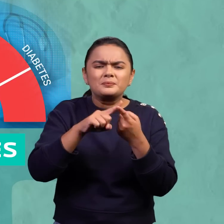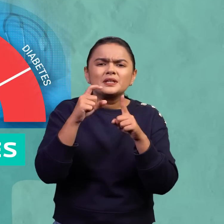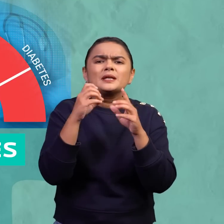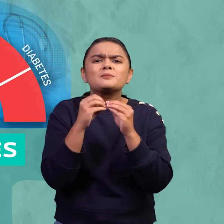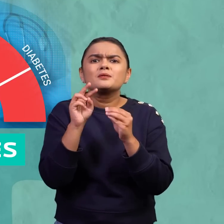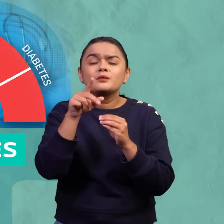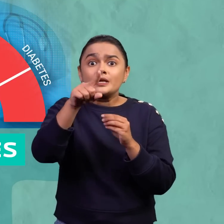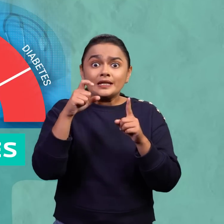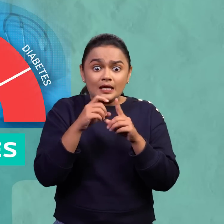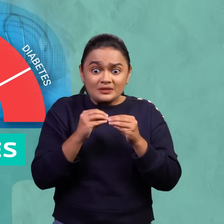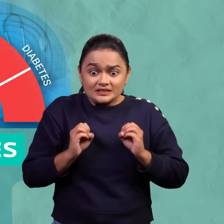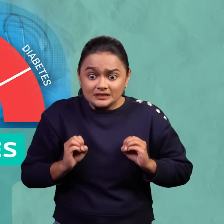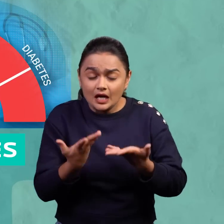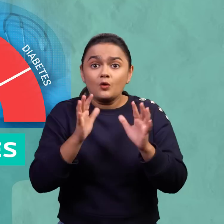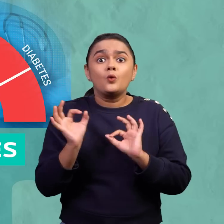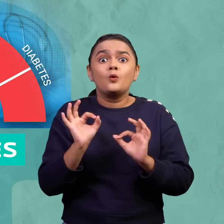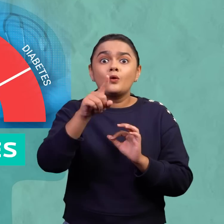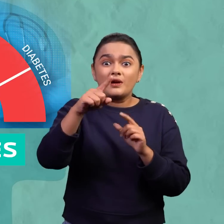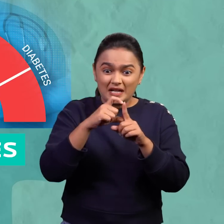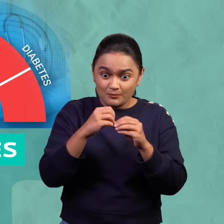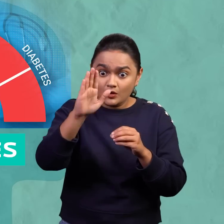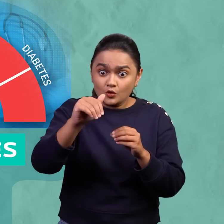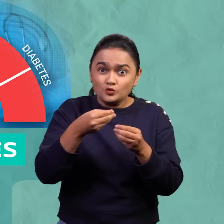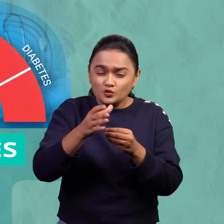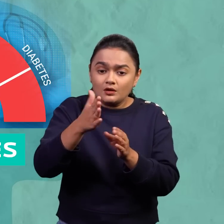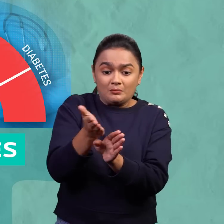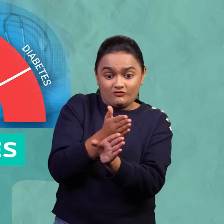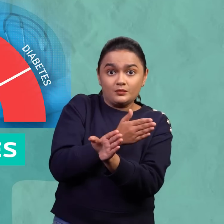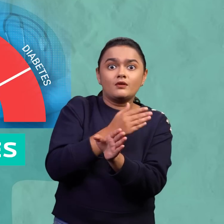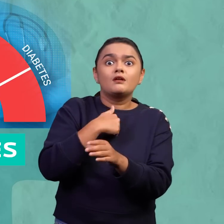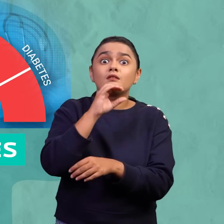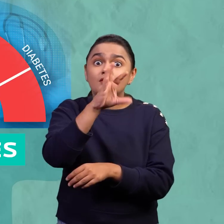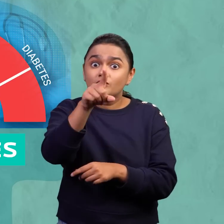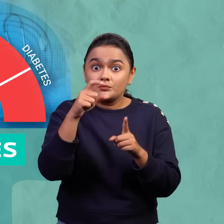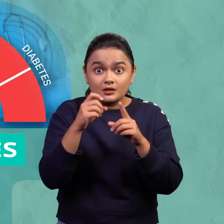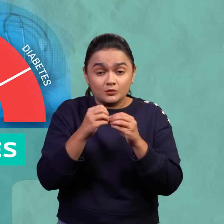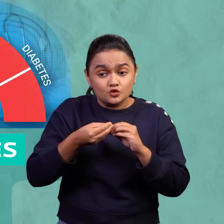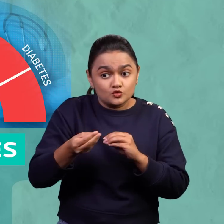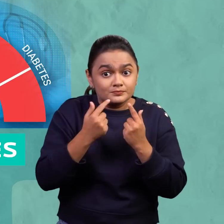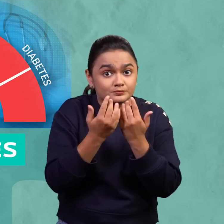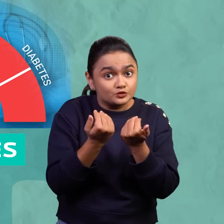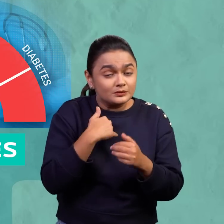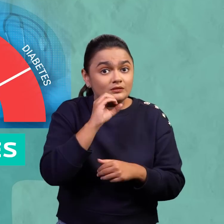You have not developed diabetes. You are in the earlier stage. And you are being informed that you could develop diabetes.